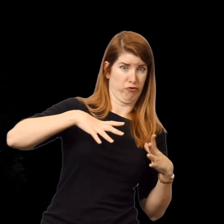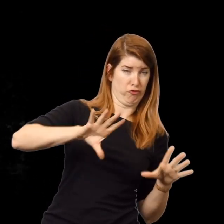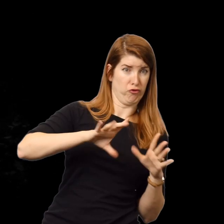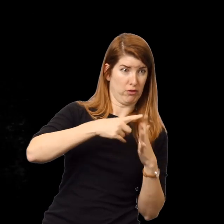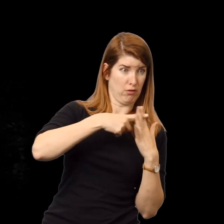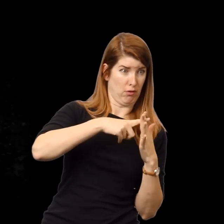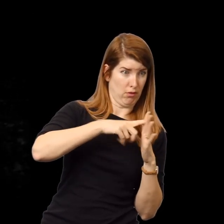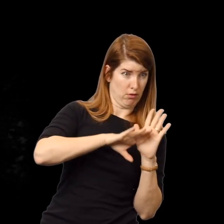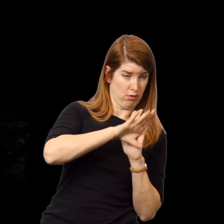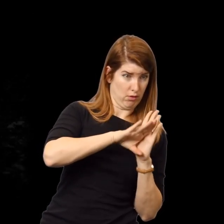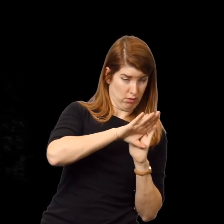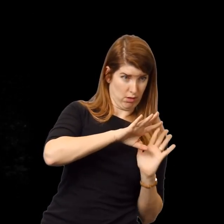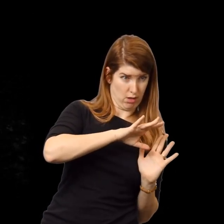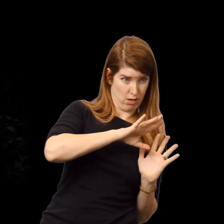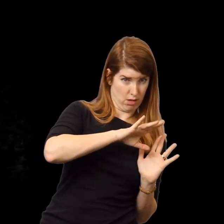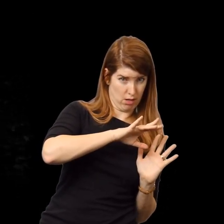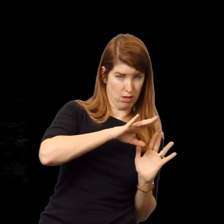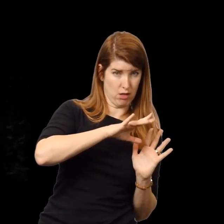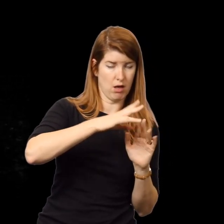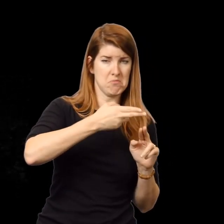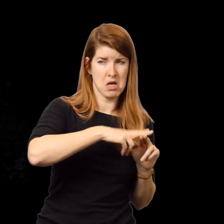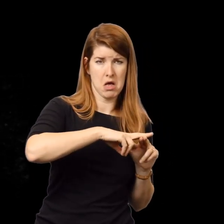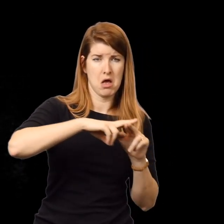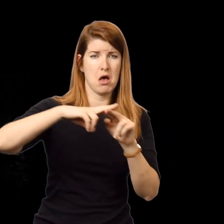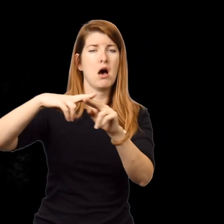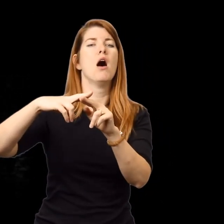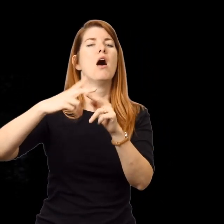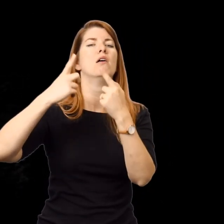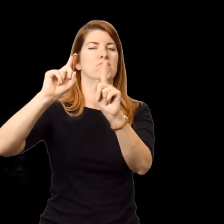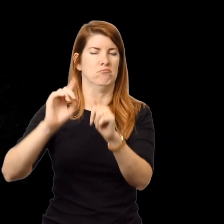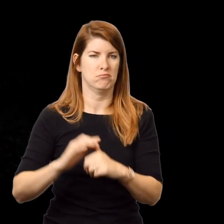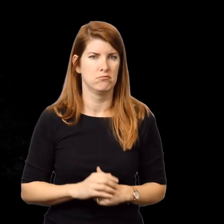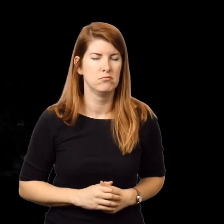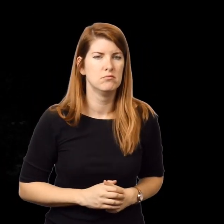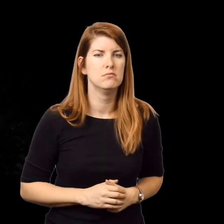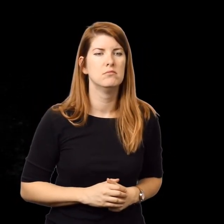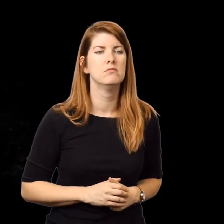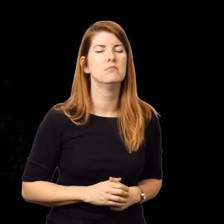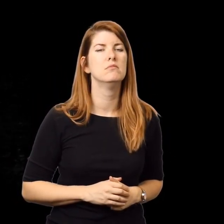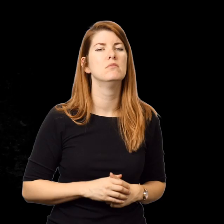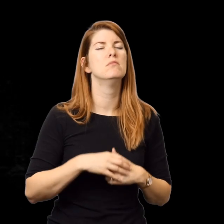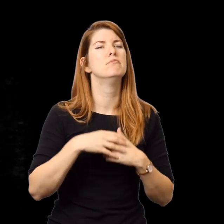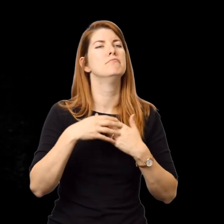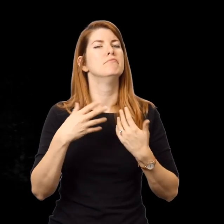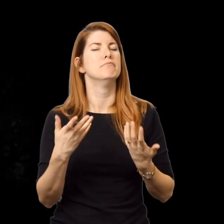from the earlier levels of development in the brain.